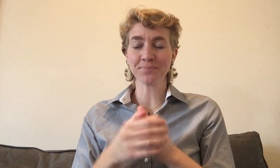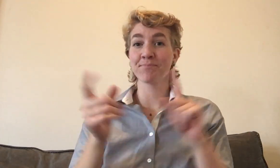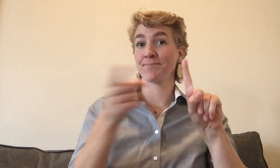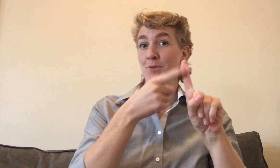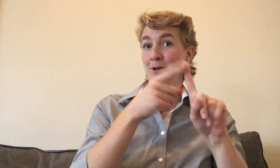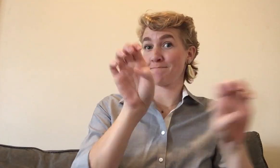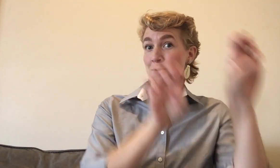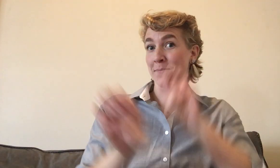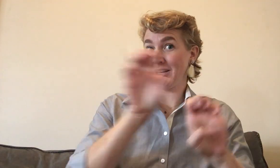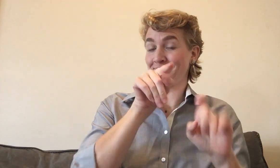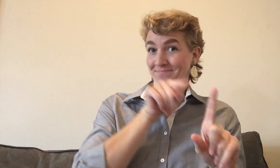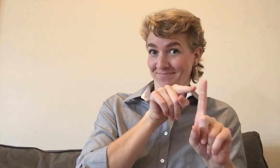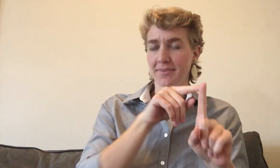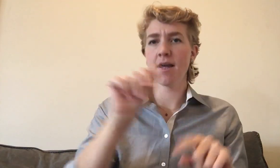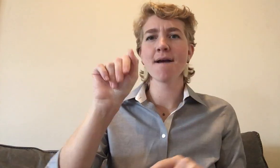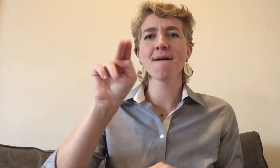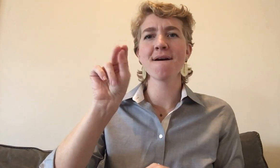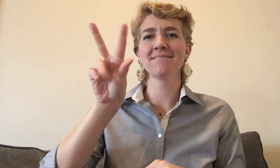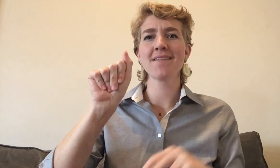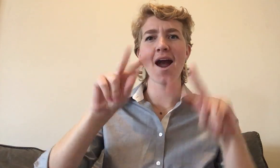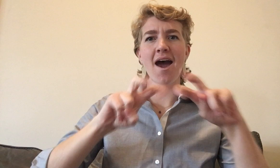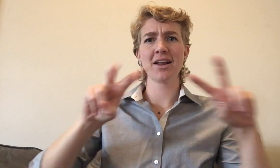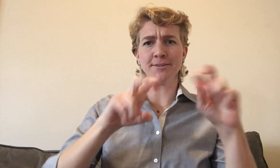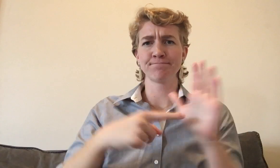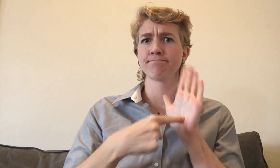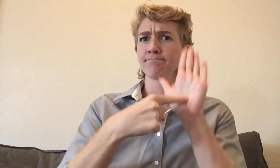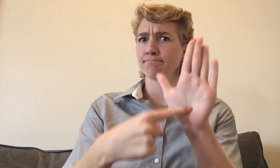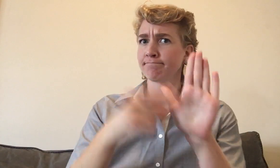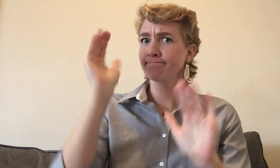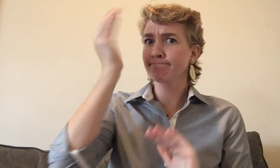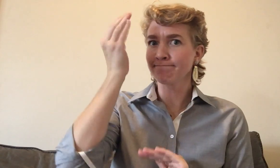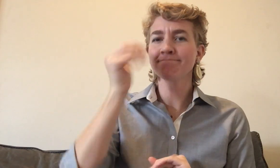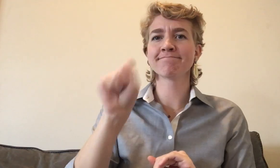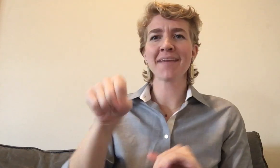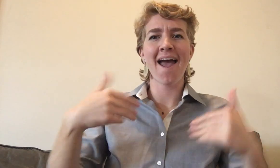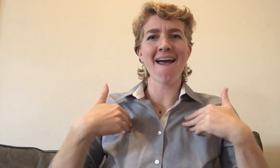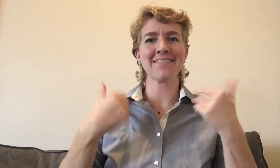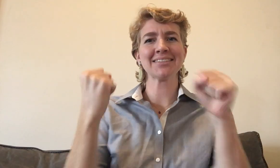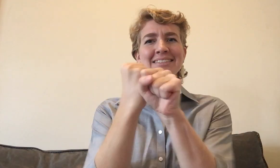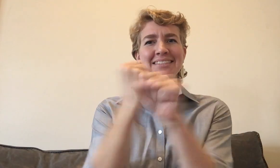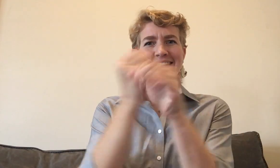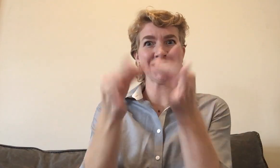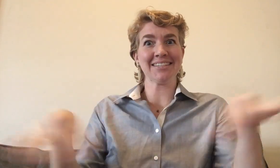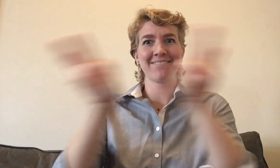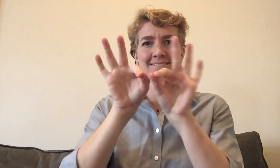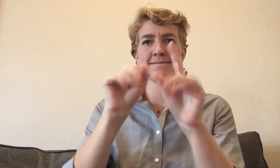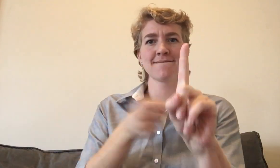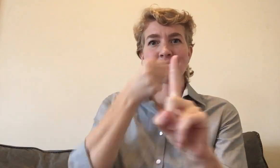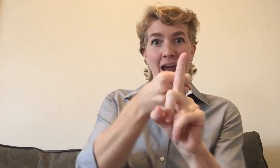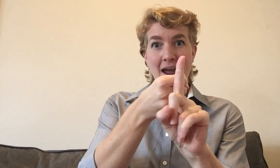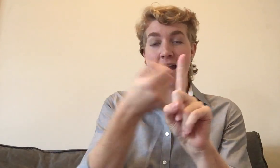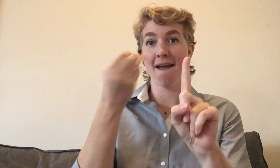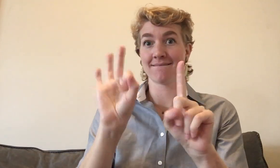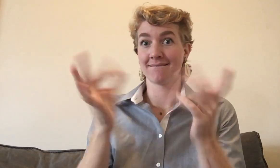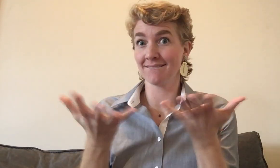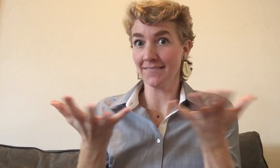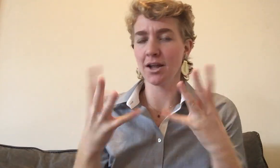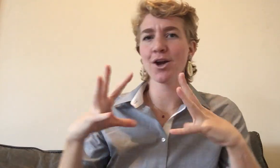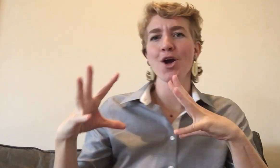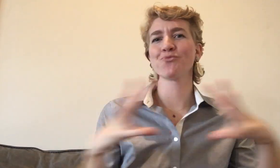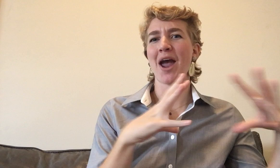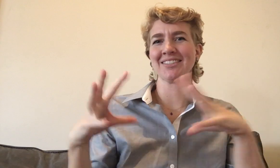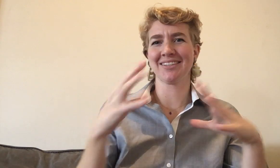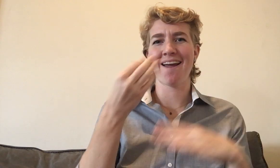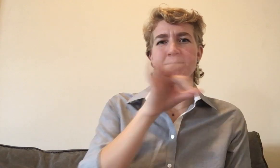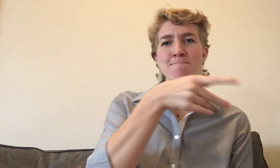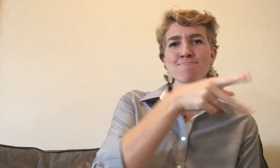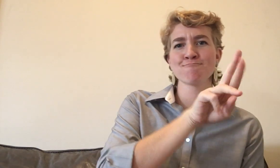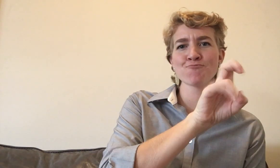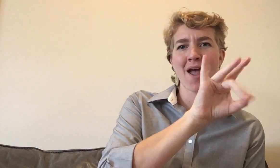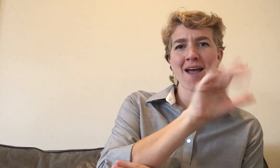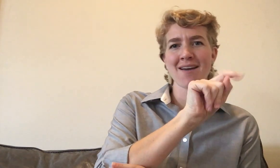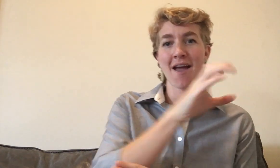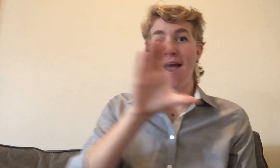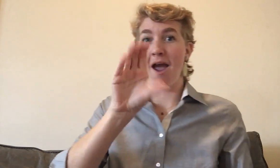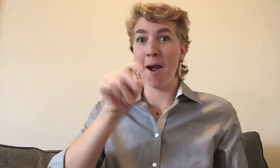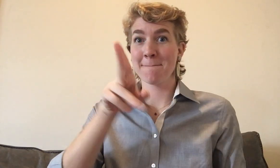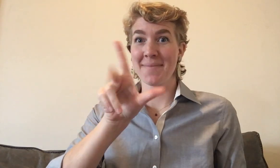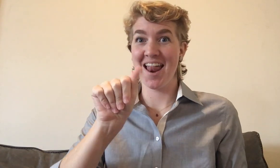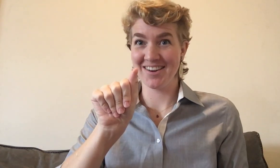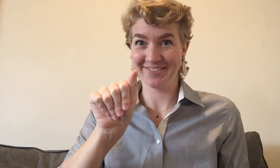In the first experiment, ANOVA analyses show the statistical significance of the effect of the interaction between Predicate and Copula.